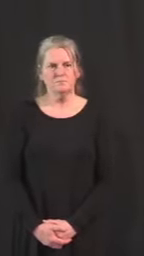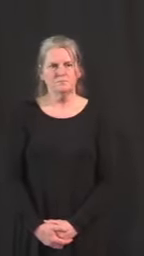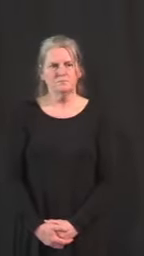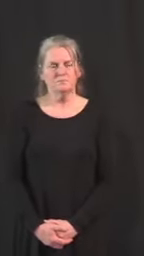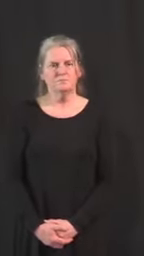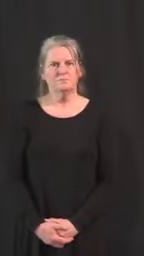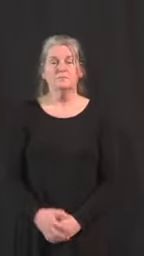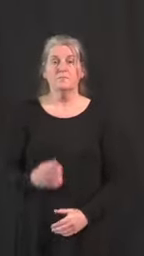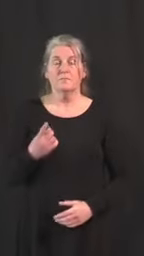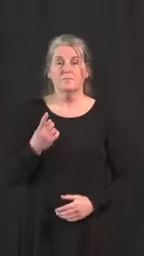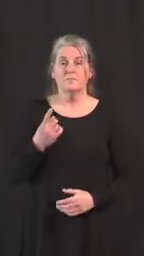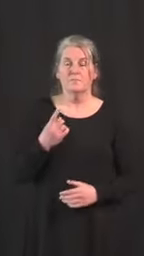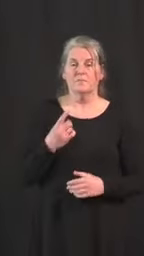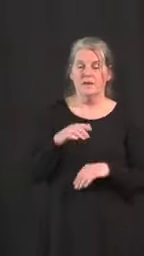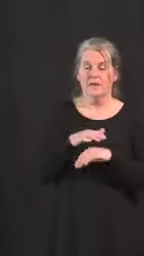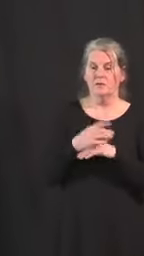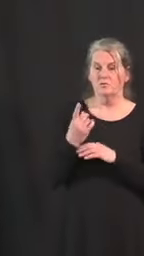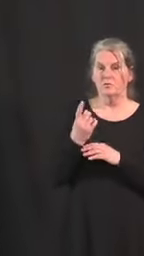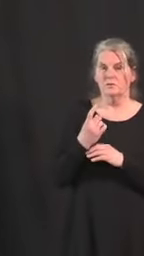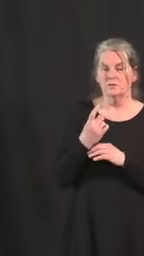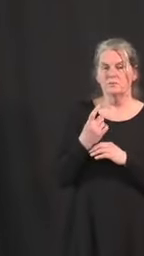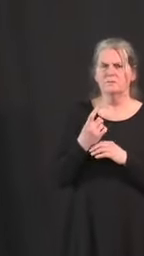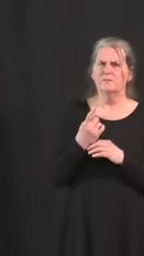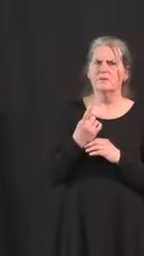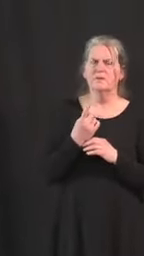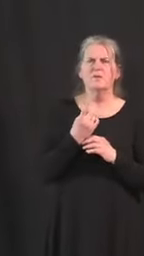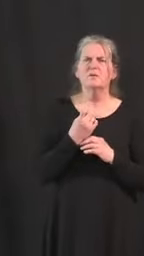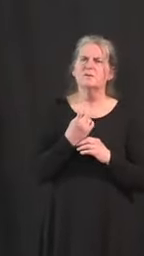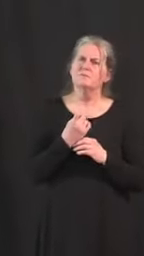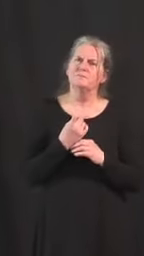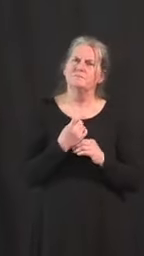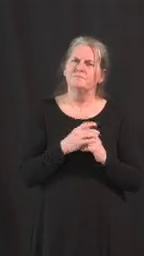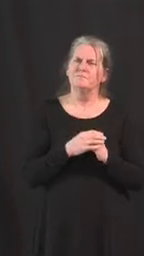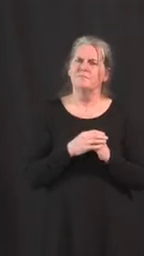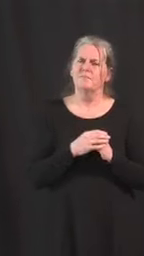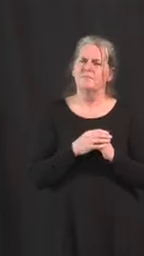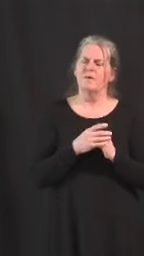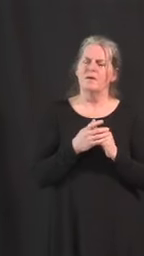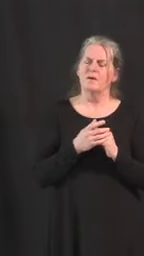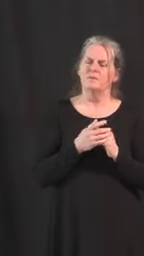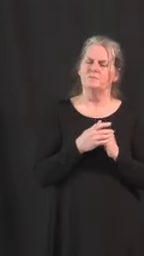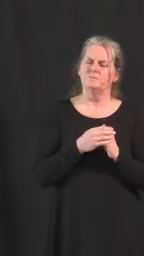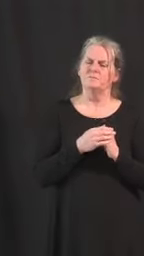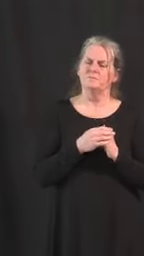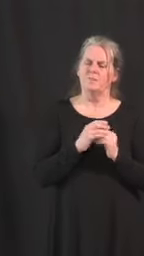I WILL REPEAT IN ENGLISH FIRST. I THINK THE QUESTION IS IS THERE A WAY TO KNOW HOW MANY YUKONERS